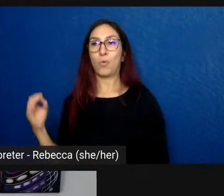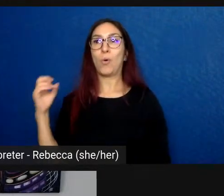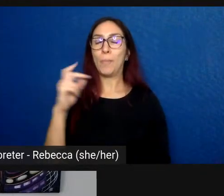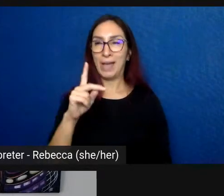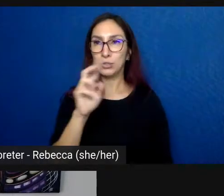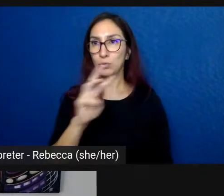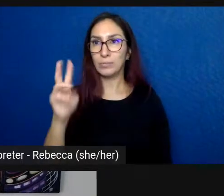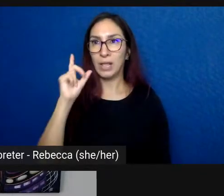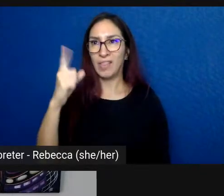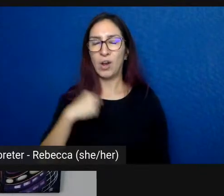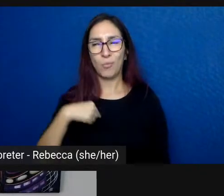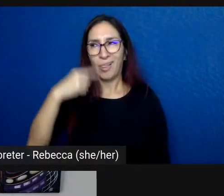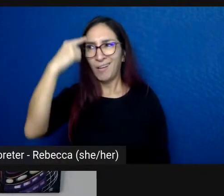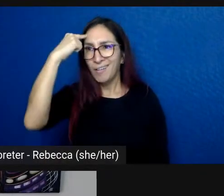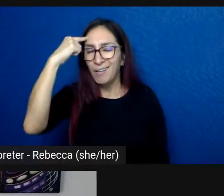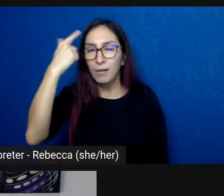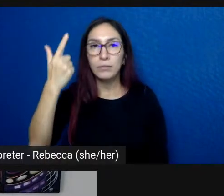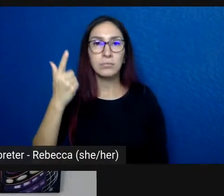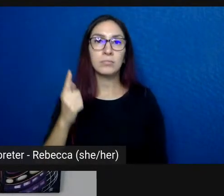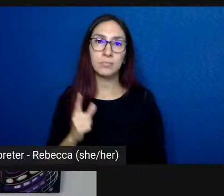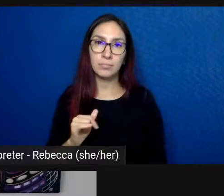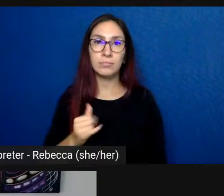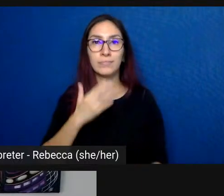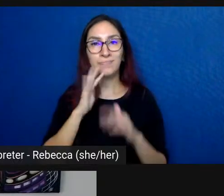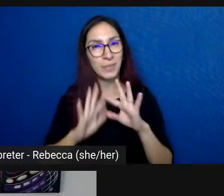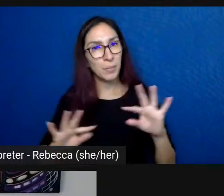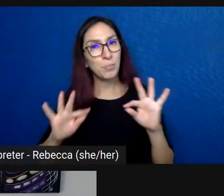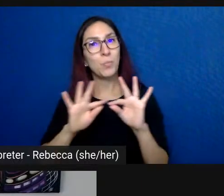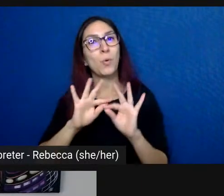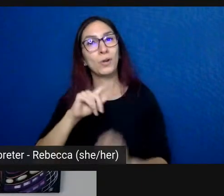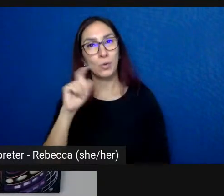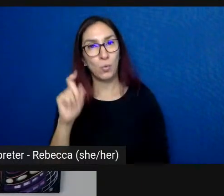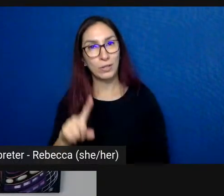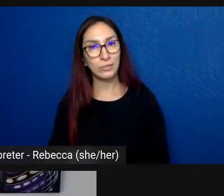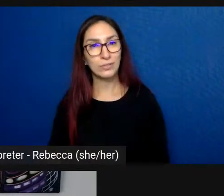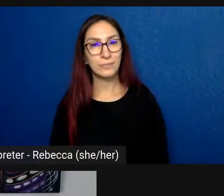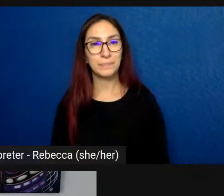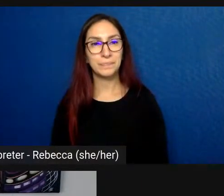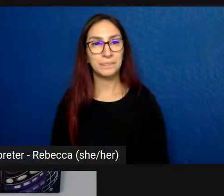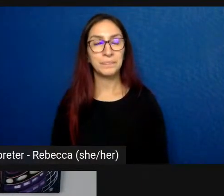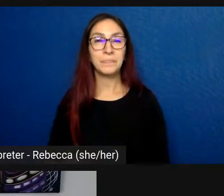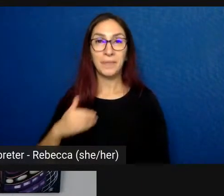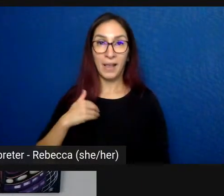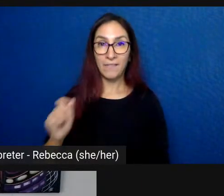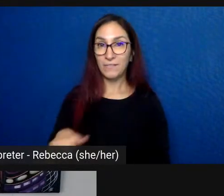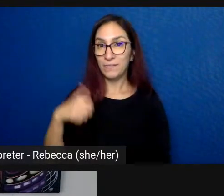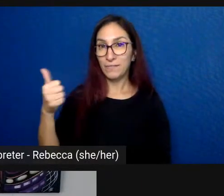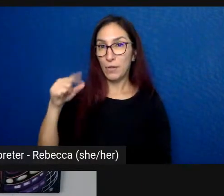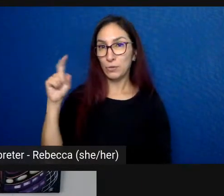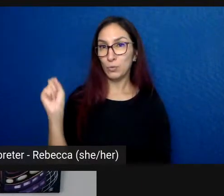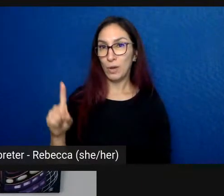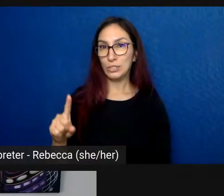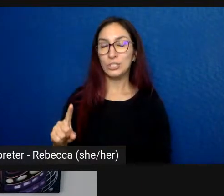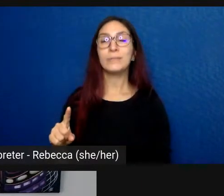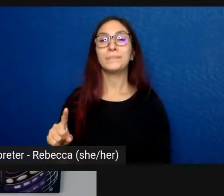that Dialog is also going to affect your experience coming back to the website, I am thinking that is a really good question.